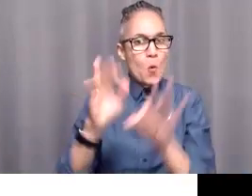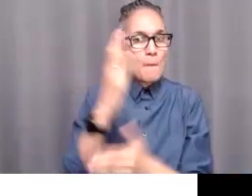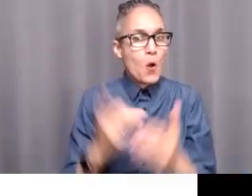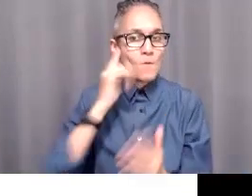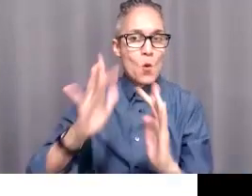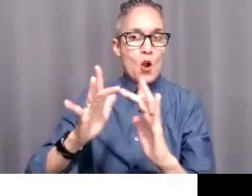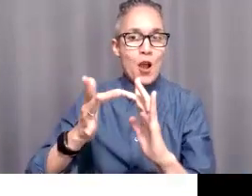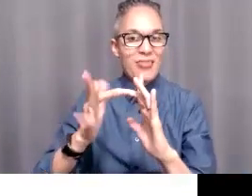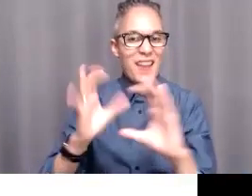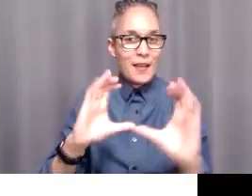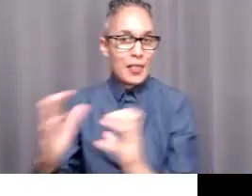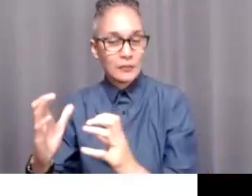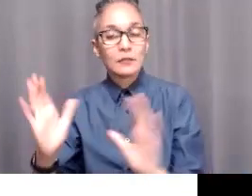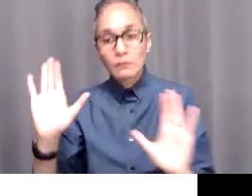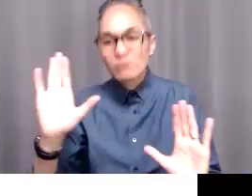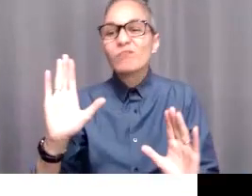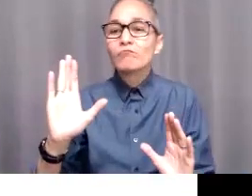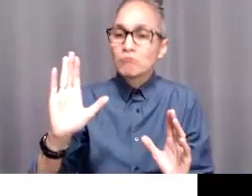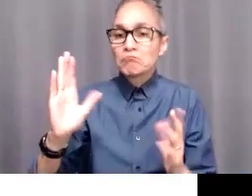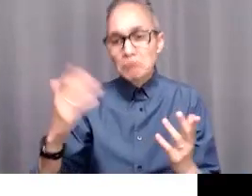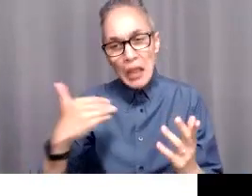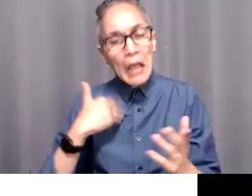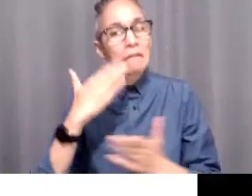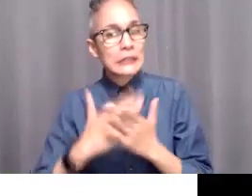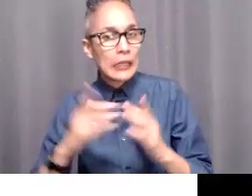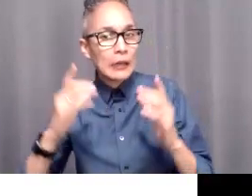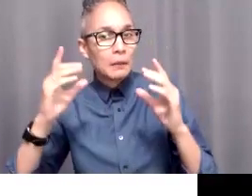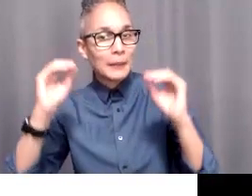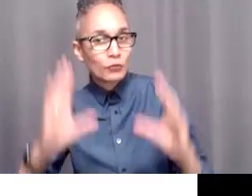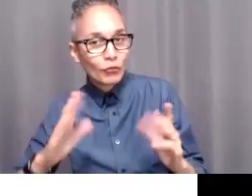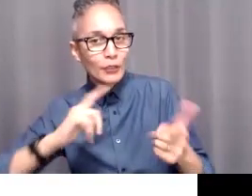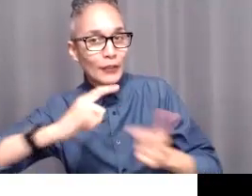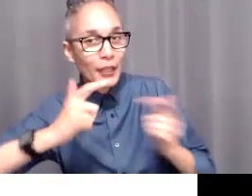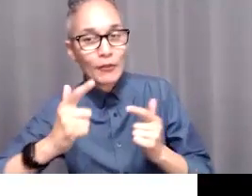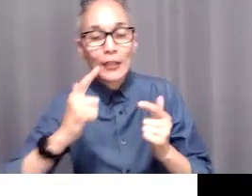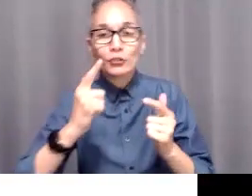And when there is instructor interaction and engagement, the students just have,